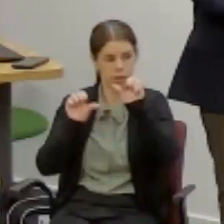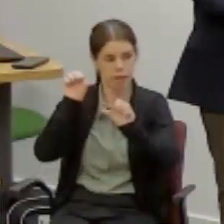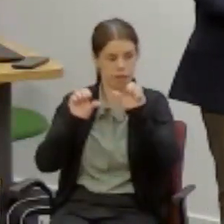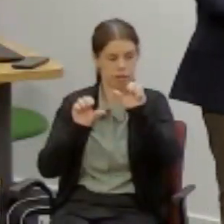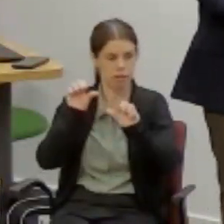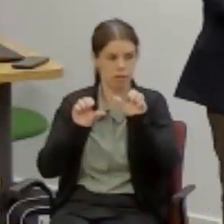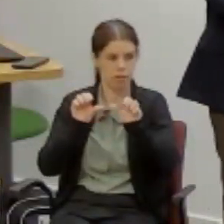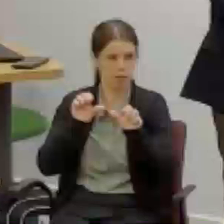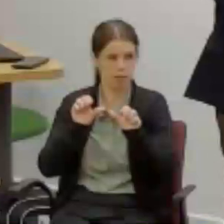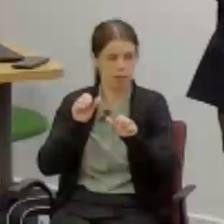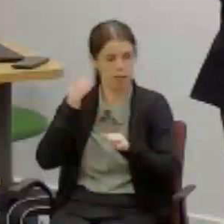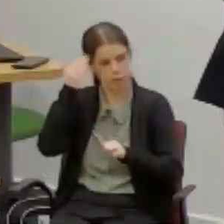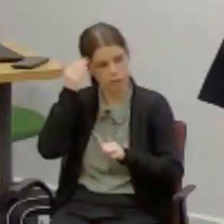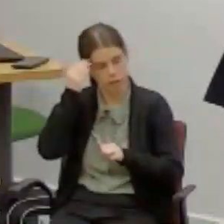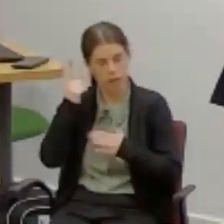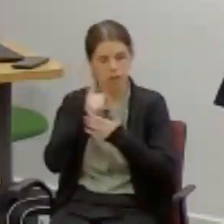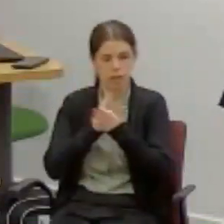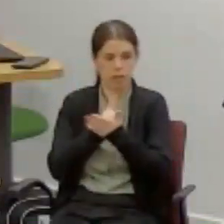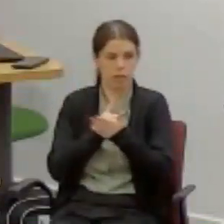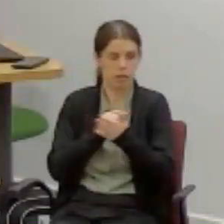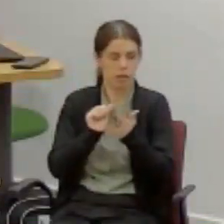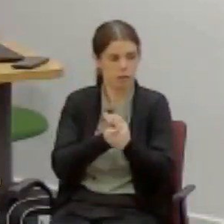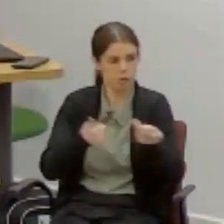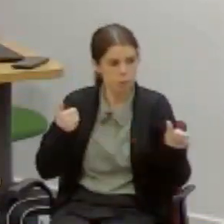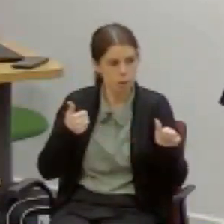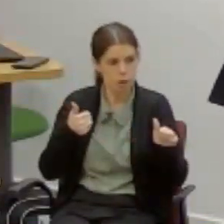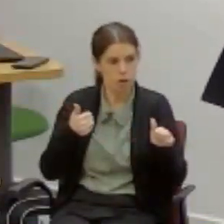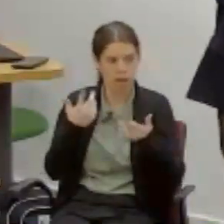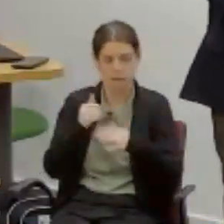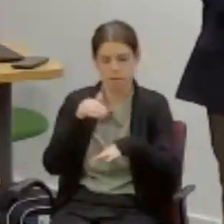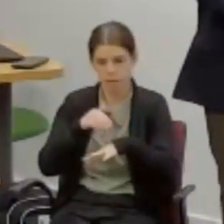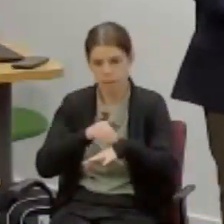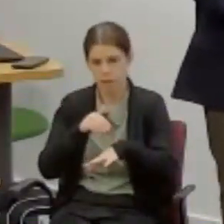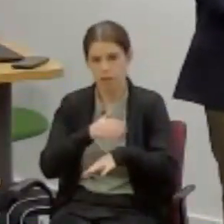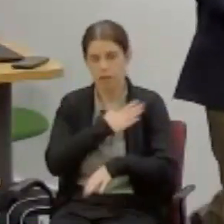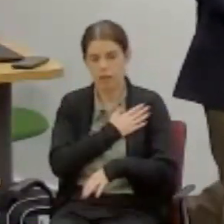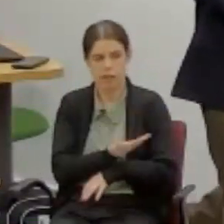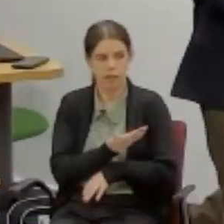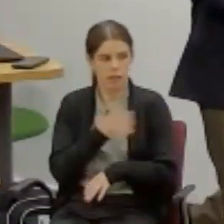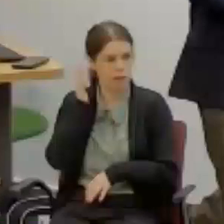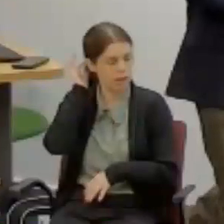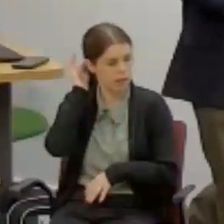the concussion in sport guidelines, and if that they were having our lobes, and we fixed the meeting.